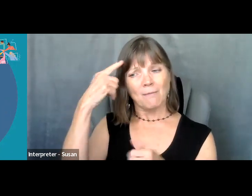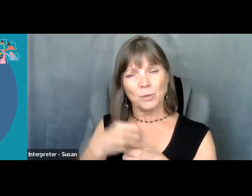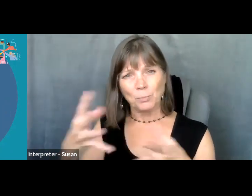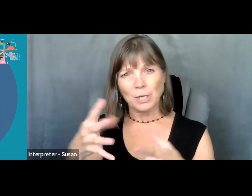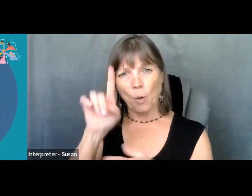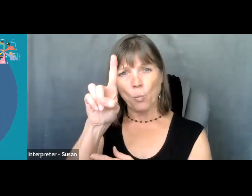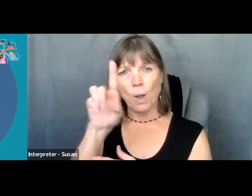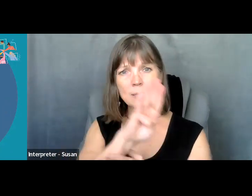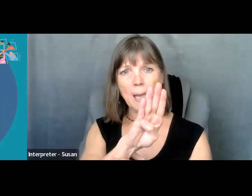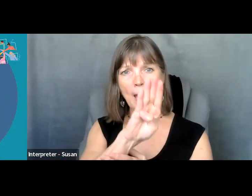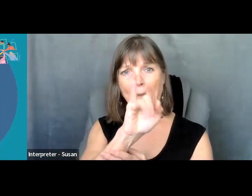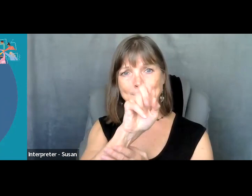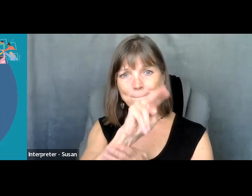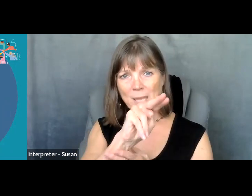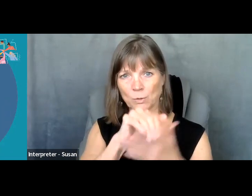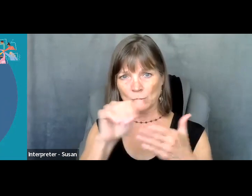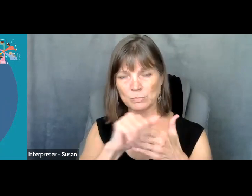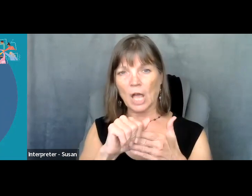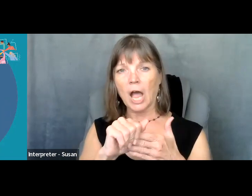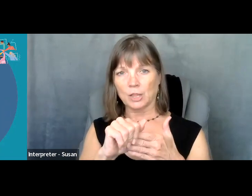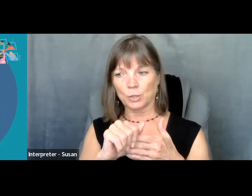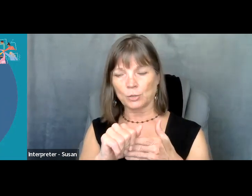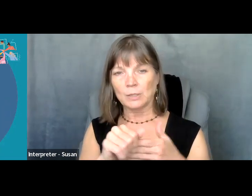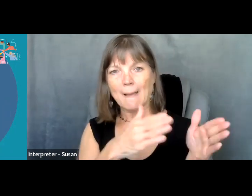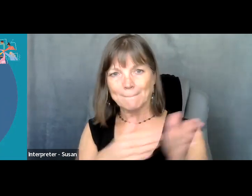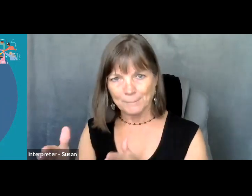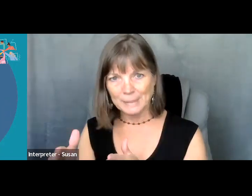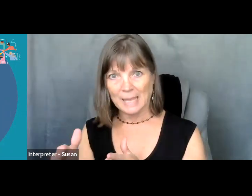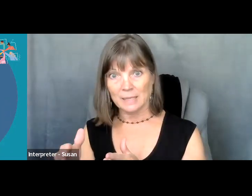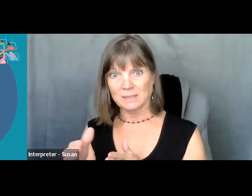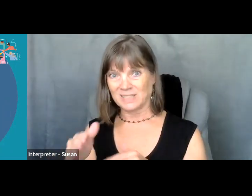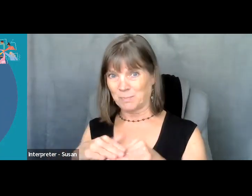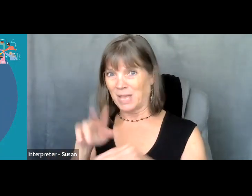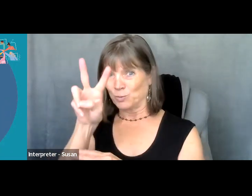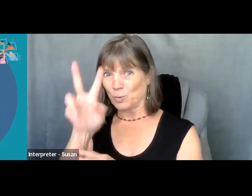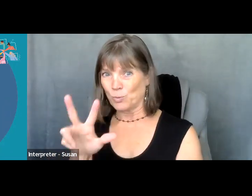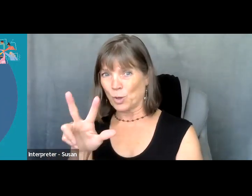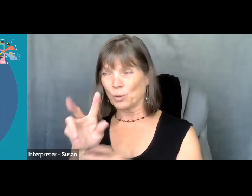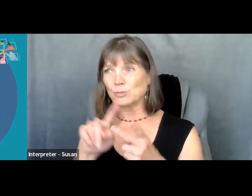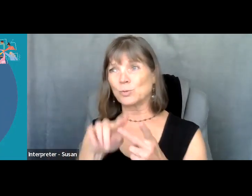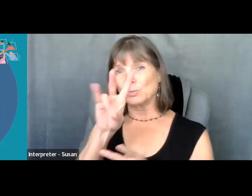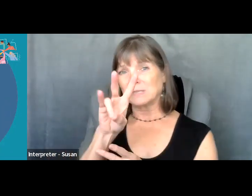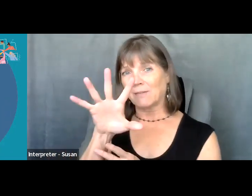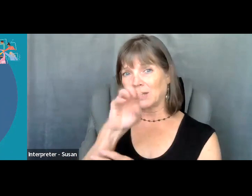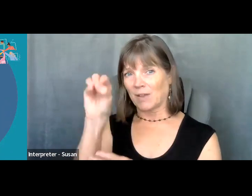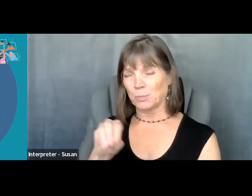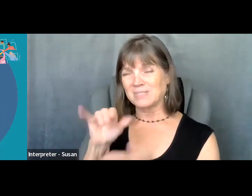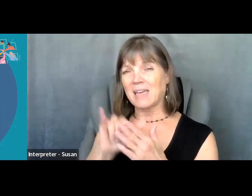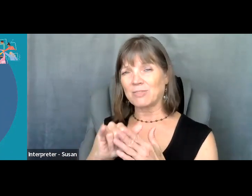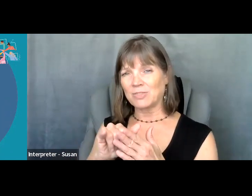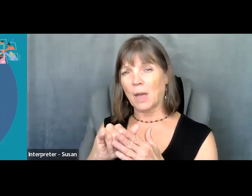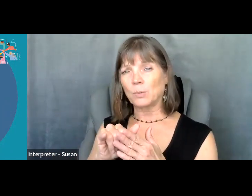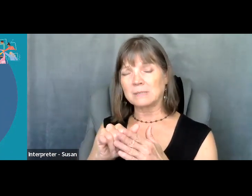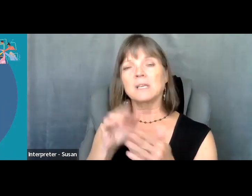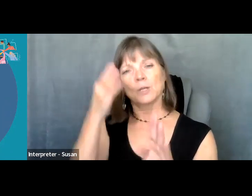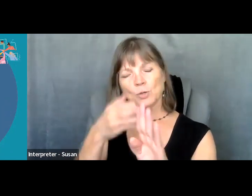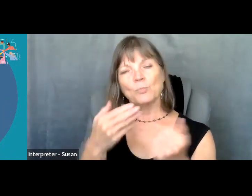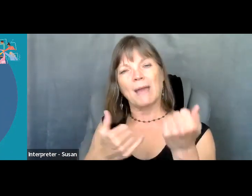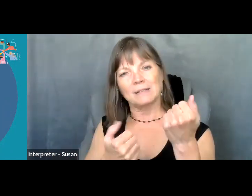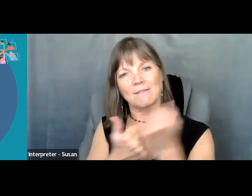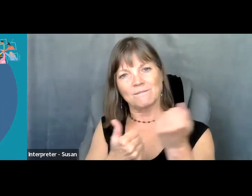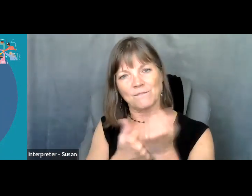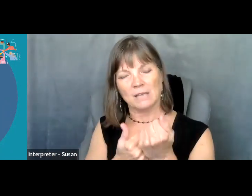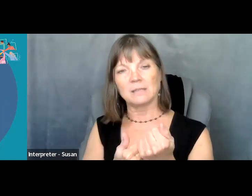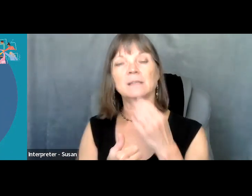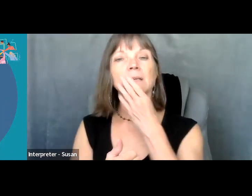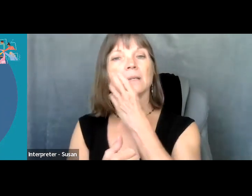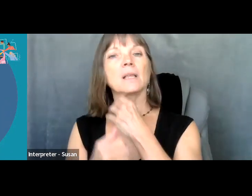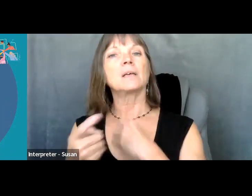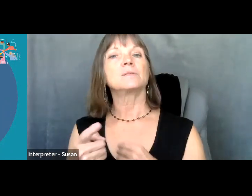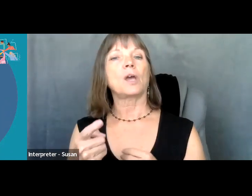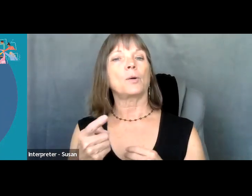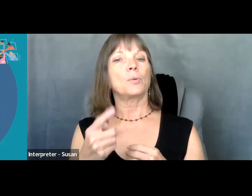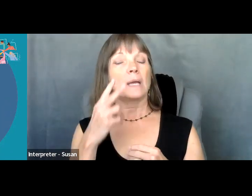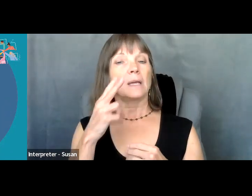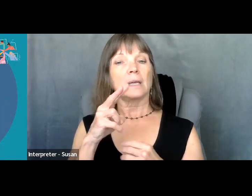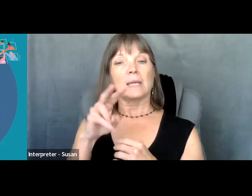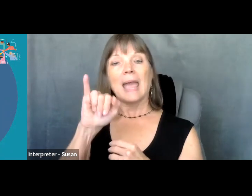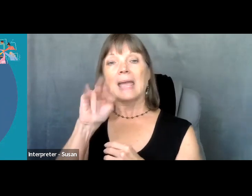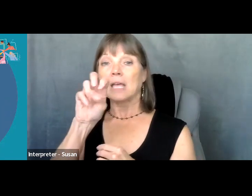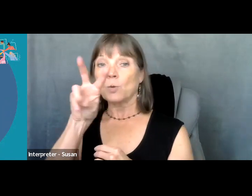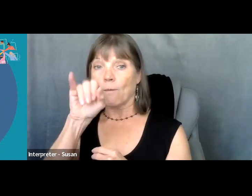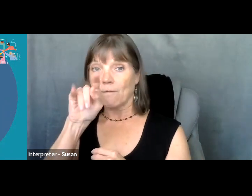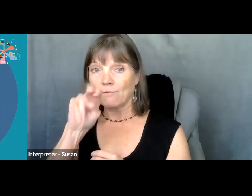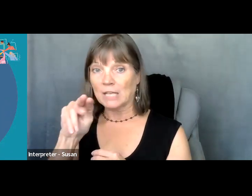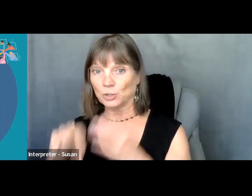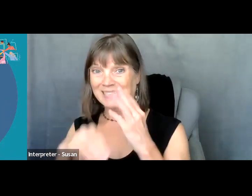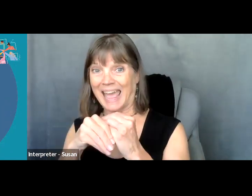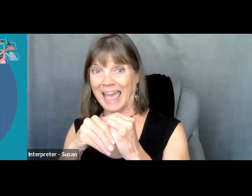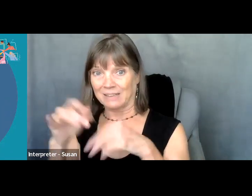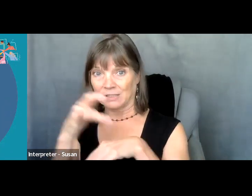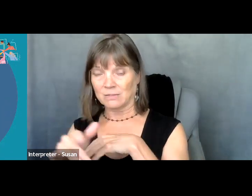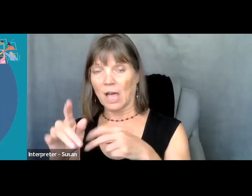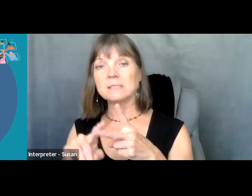Kelly Crosbie (she/her): at least two-thirds to seventy five percent of that plan was actually budget in his Bay's budget He asked for things like direct support. Professional increases wage increases. Excuse me, innovation slots. And then he had a separate spending plan for behavioral health.